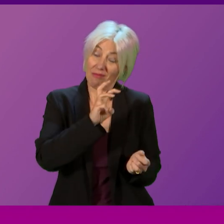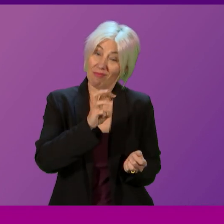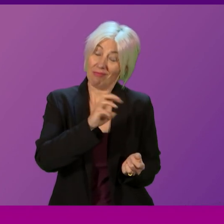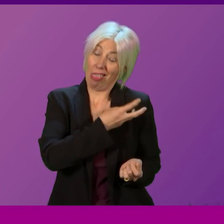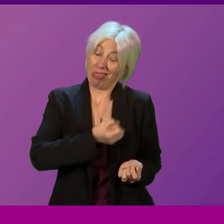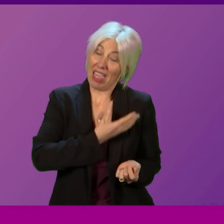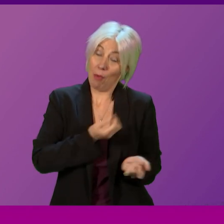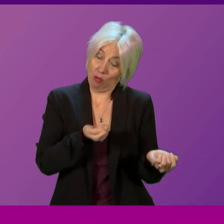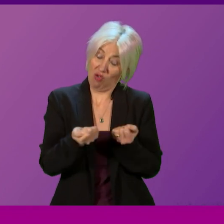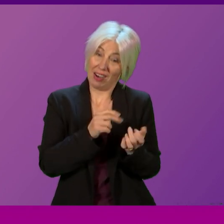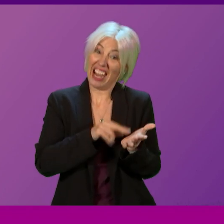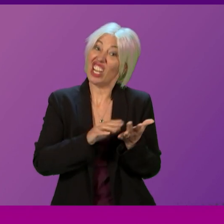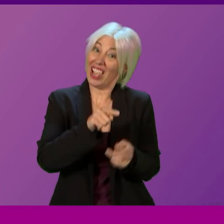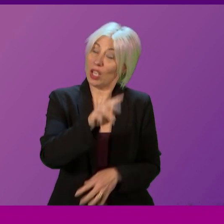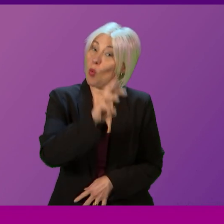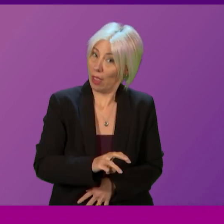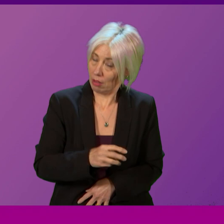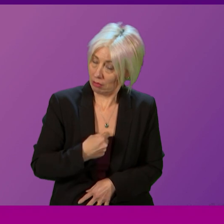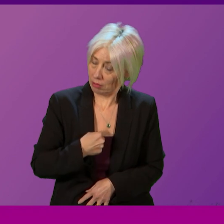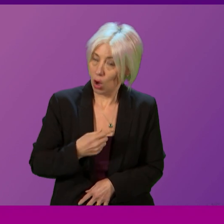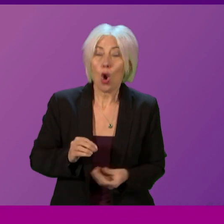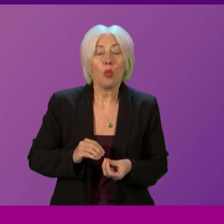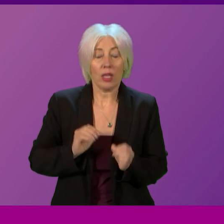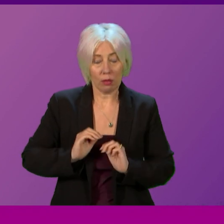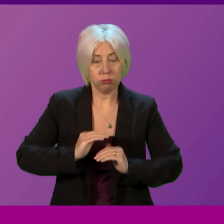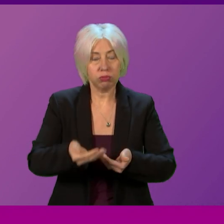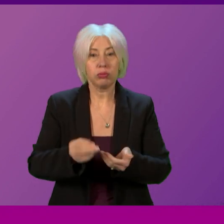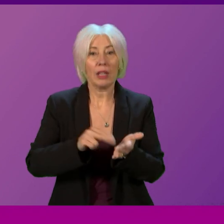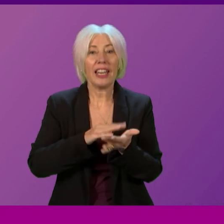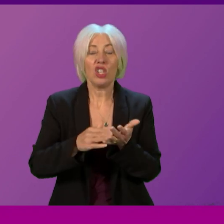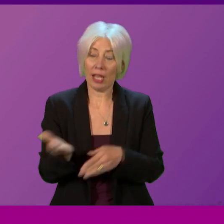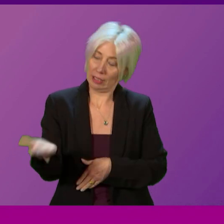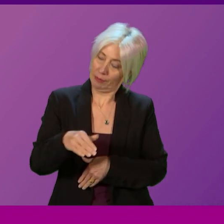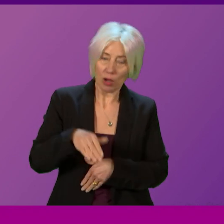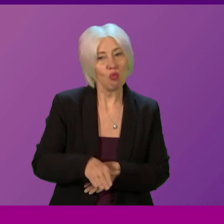As we continue to progress the NHS recovery plan and get more operations done within waiting